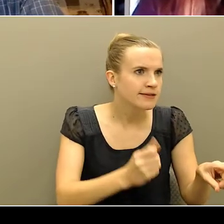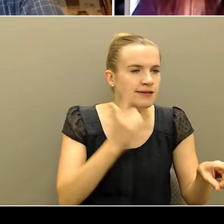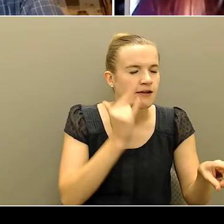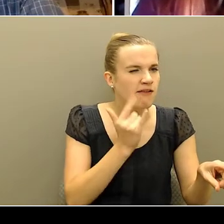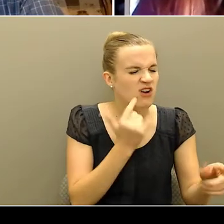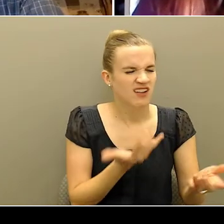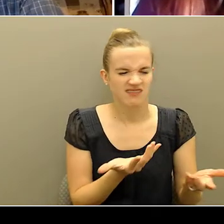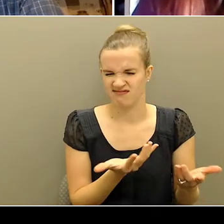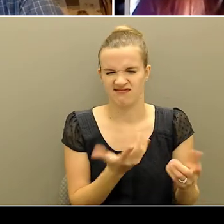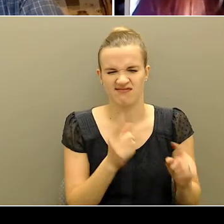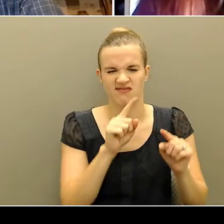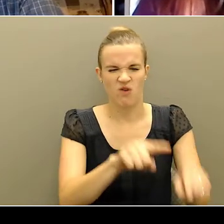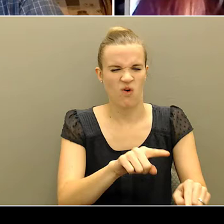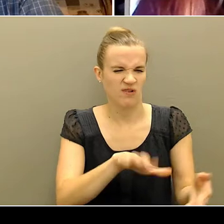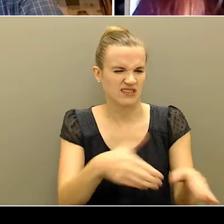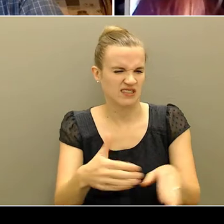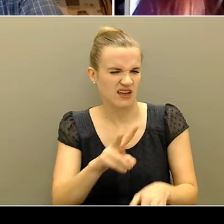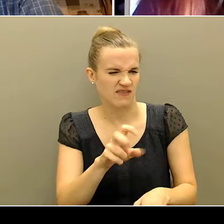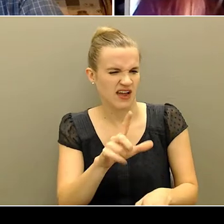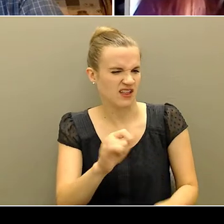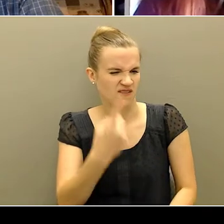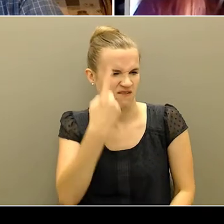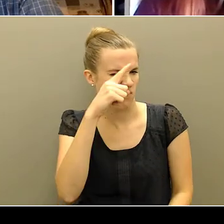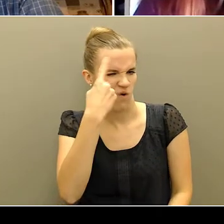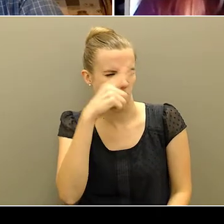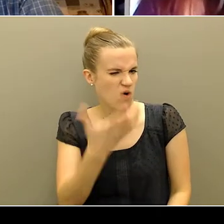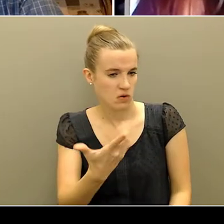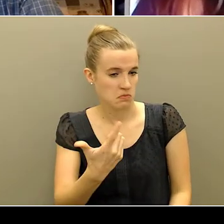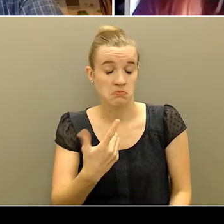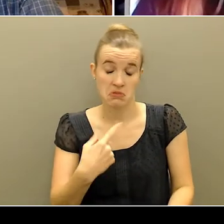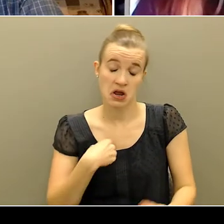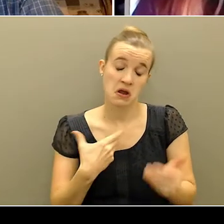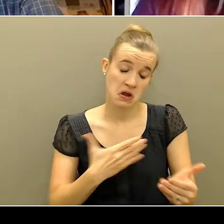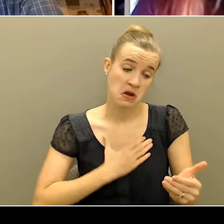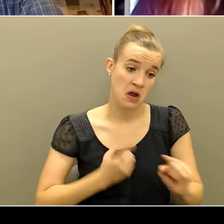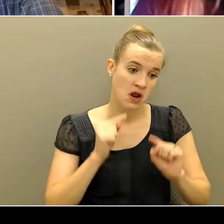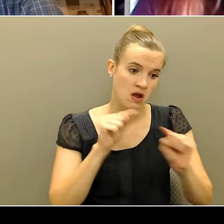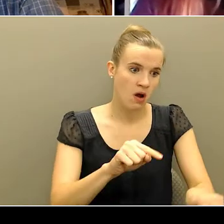goes to show you that national parks are national parks for a reason. There's